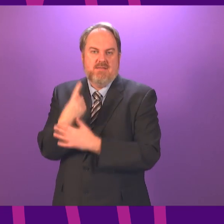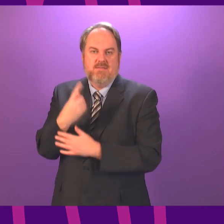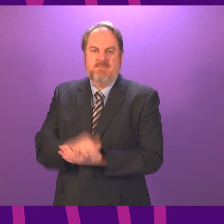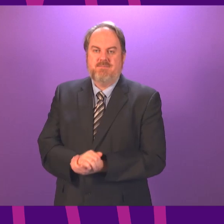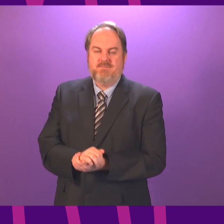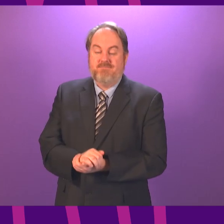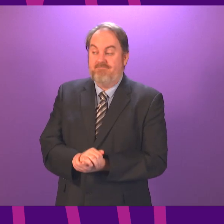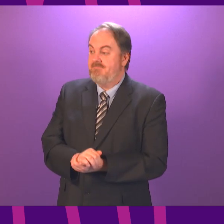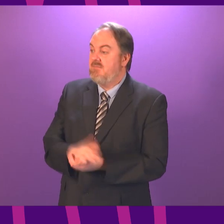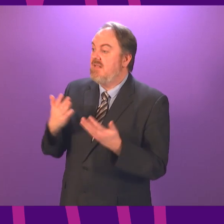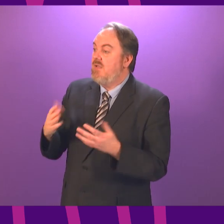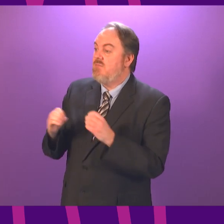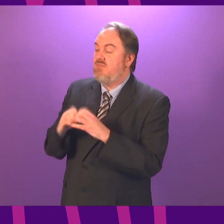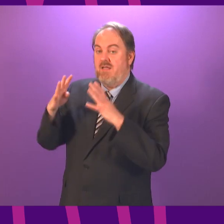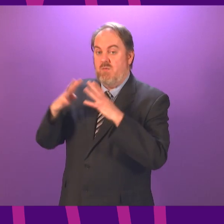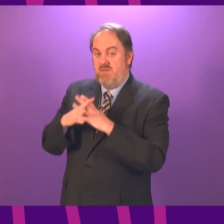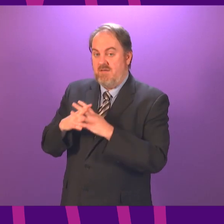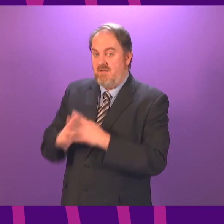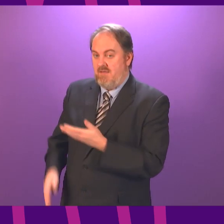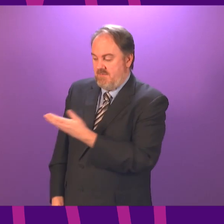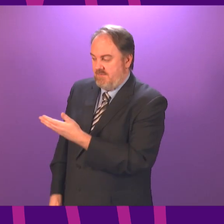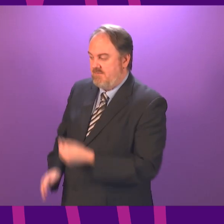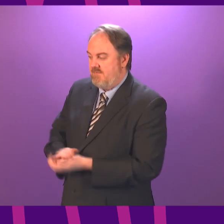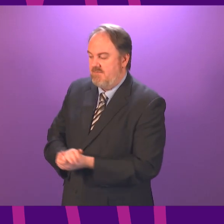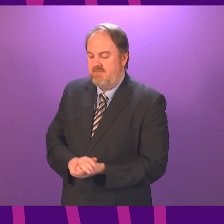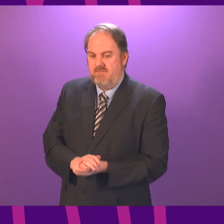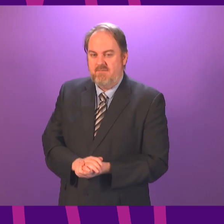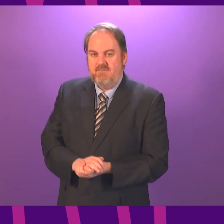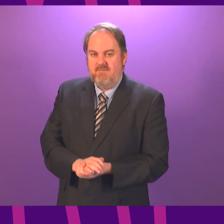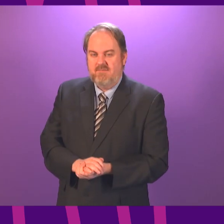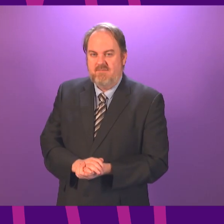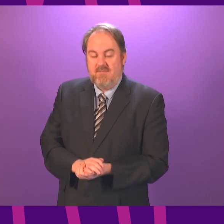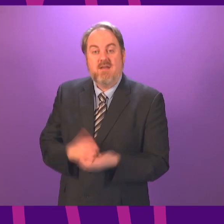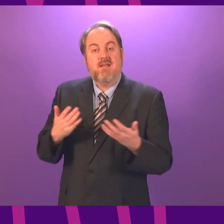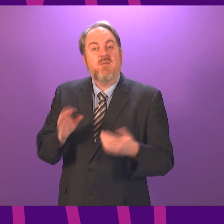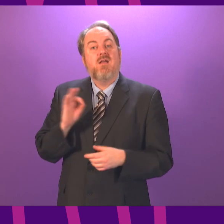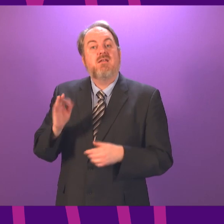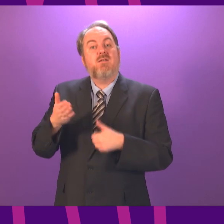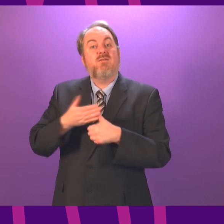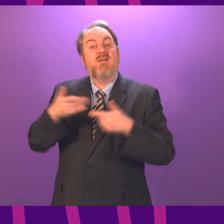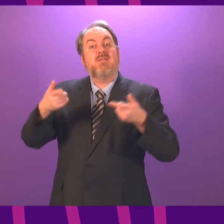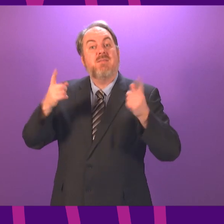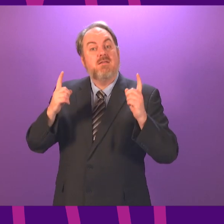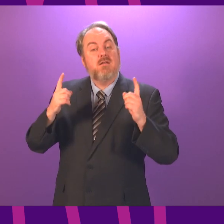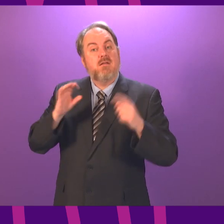Brian Whittle (South Scotland) (Con): Does the Scottish Government plan to utilise